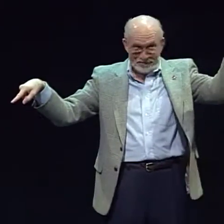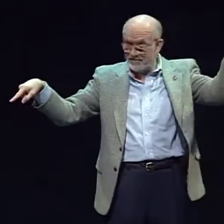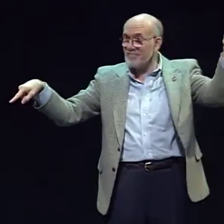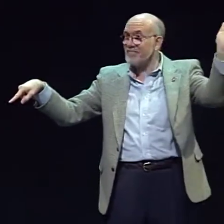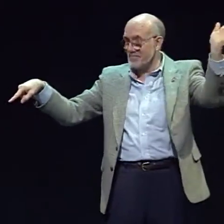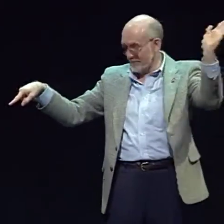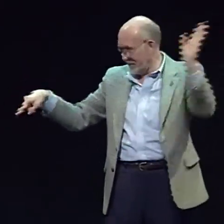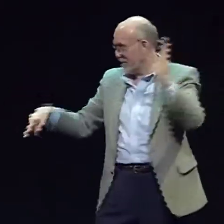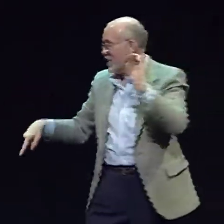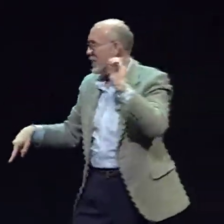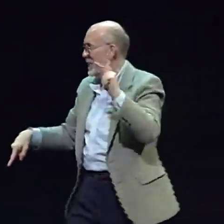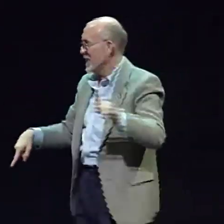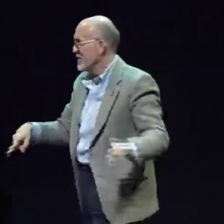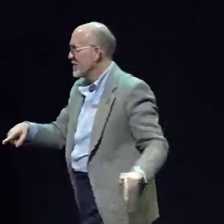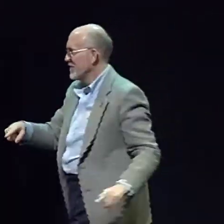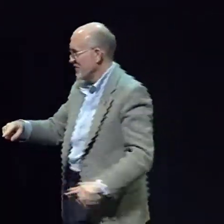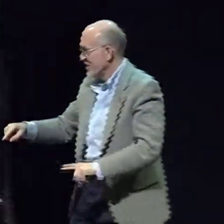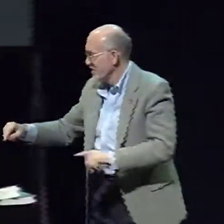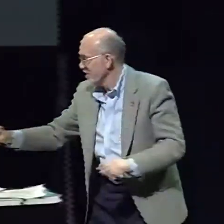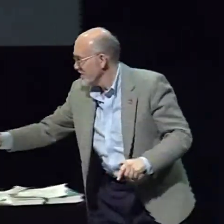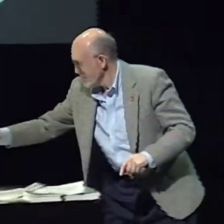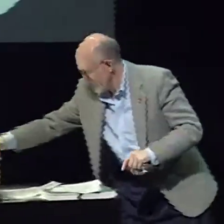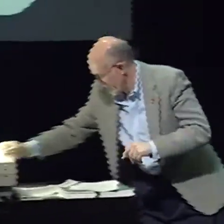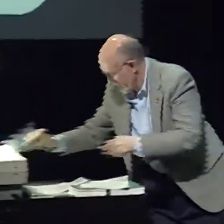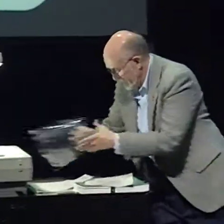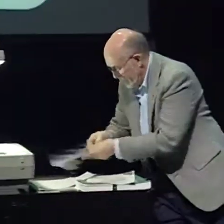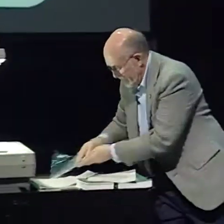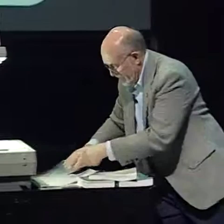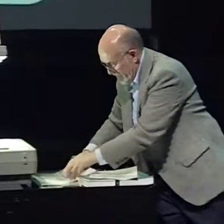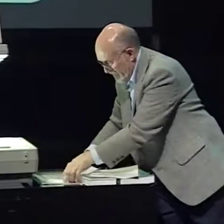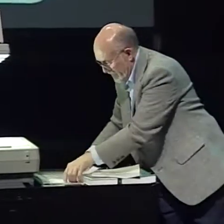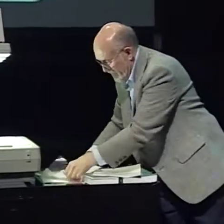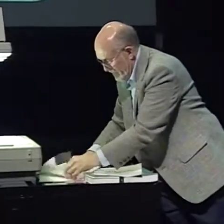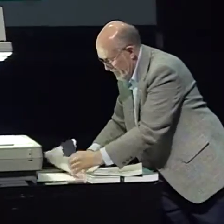SO WE HAD NO IDEA WHO THIS OTHER PERSON IN HER PIECE WAS.